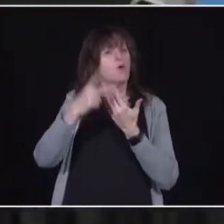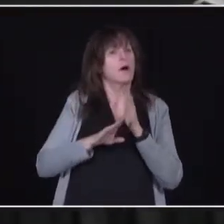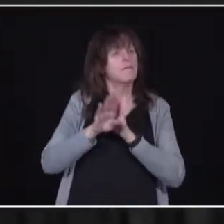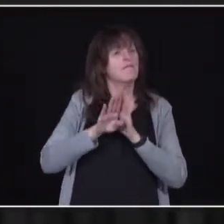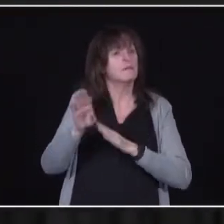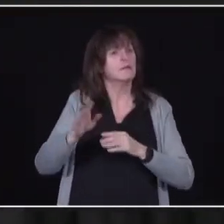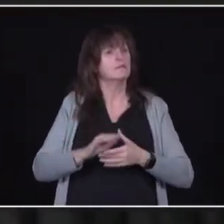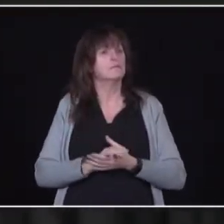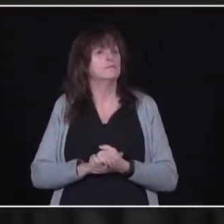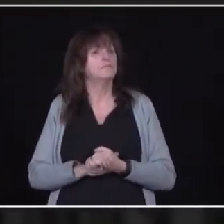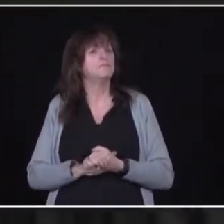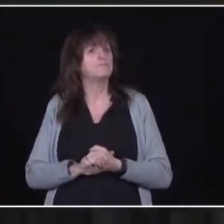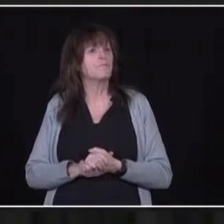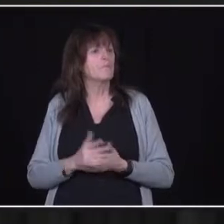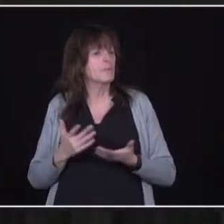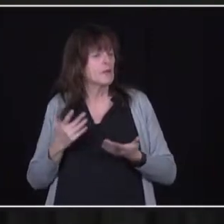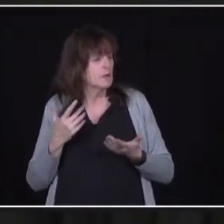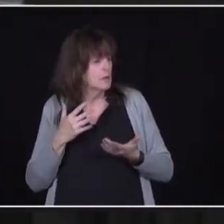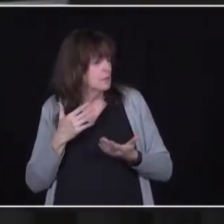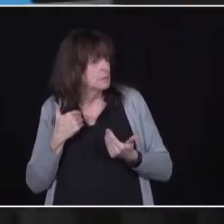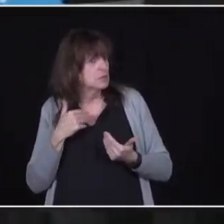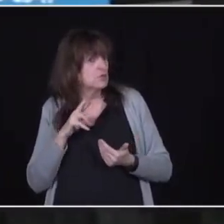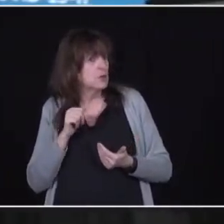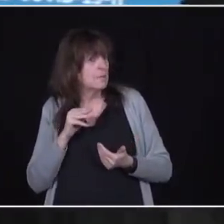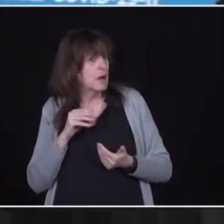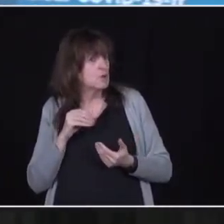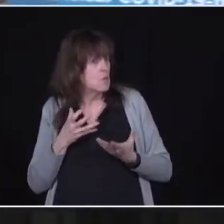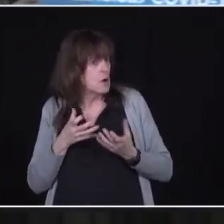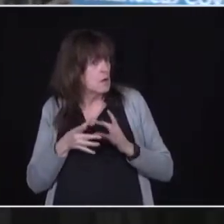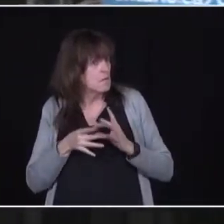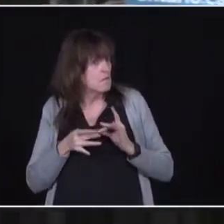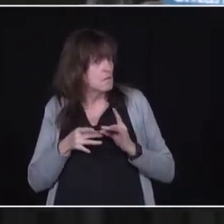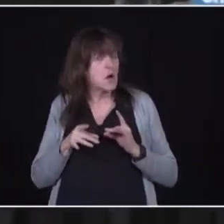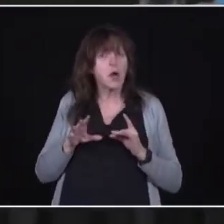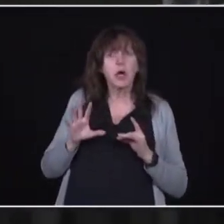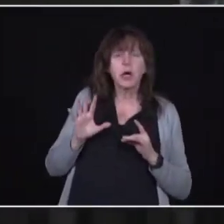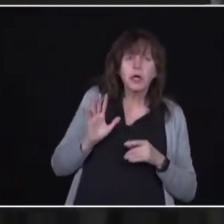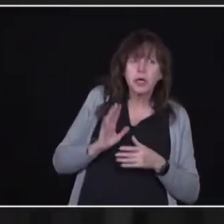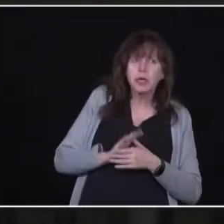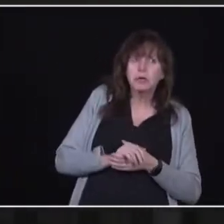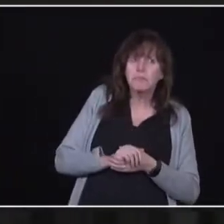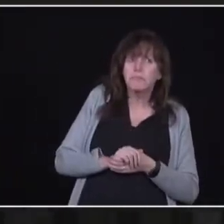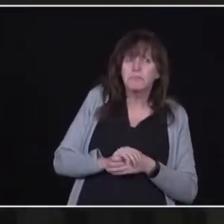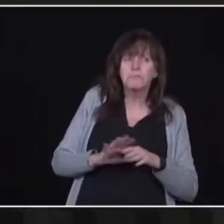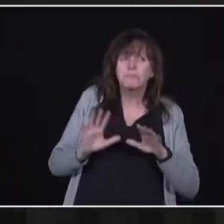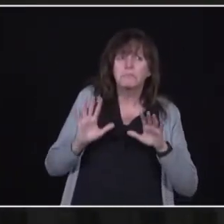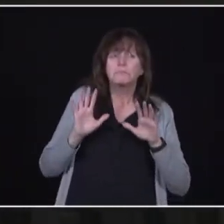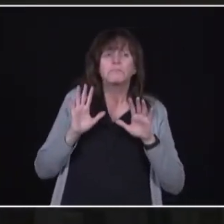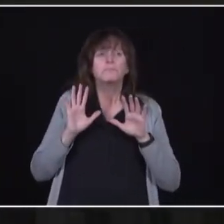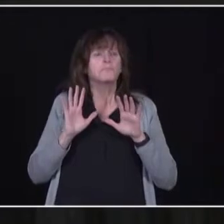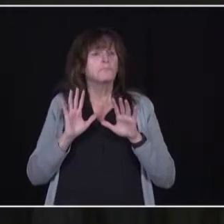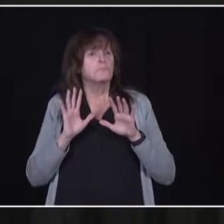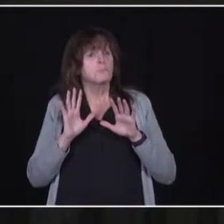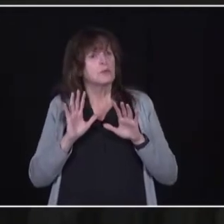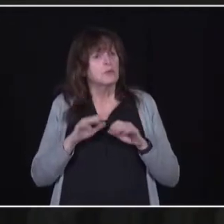But there has to be a longer-term planning to meet the capacity requirements and the staffing requirements echo along with it.